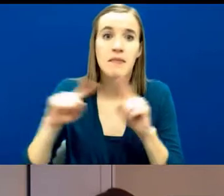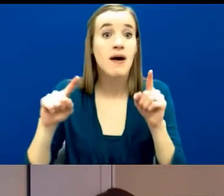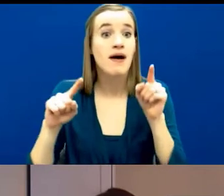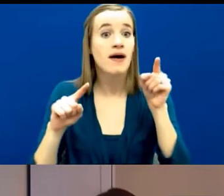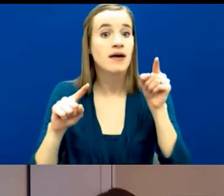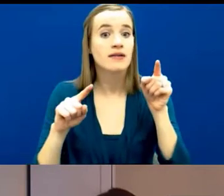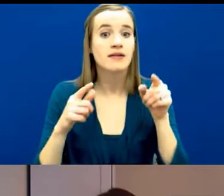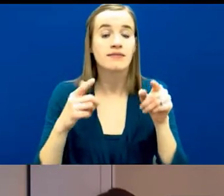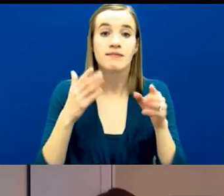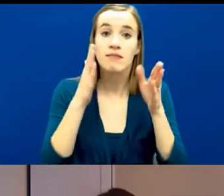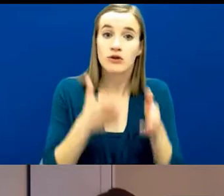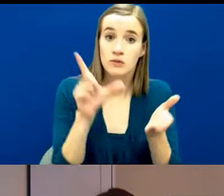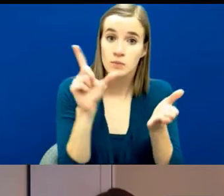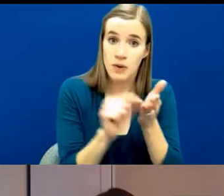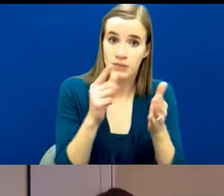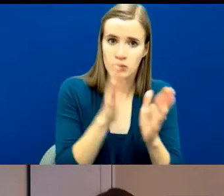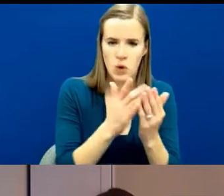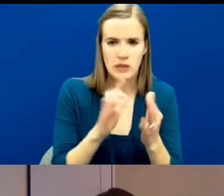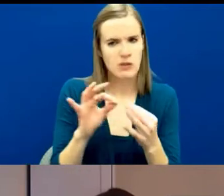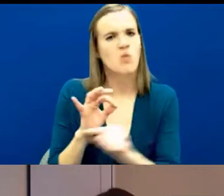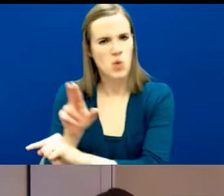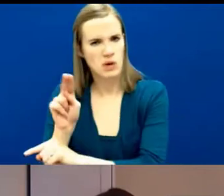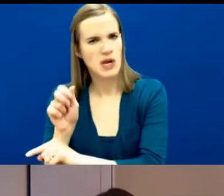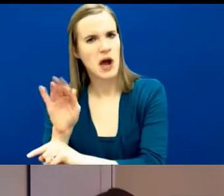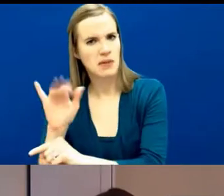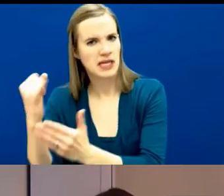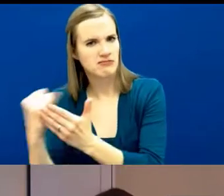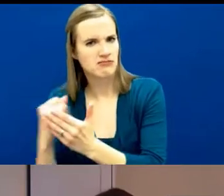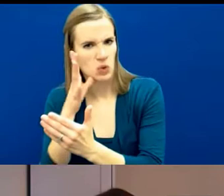were talking because there's kind of like, a wall between writers and